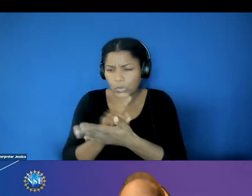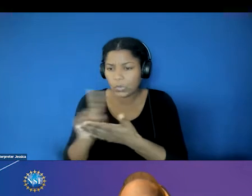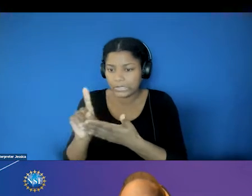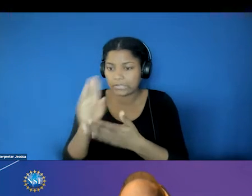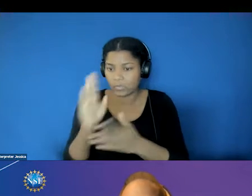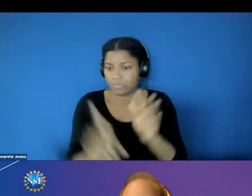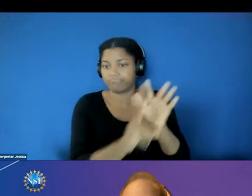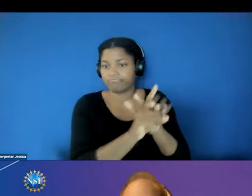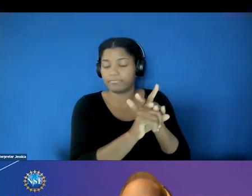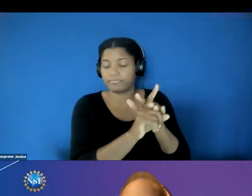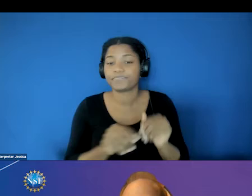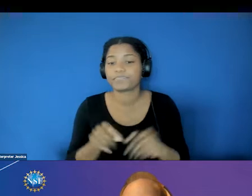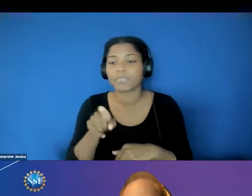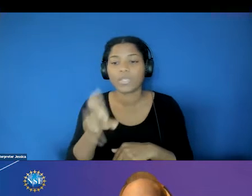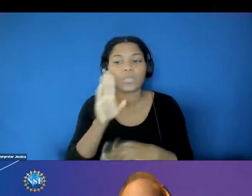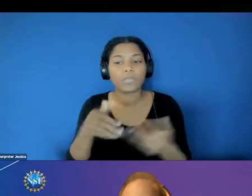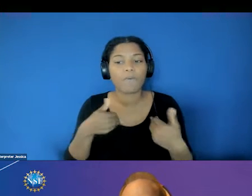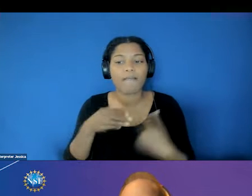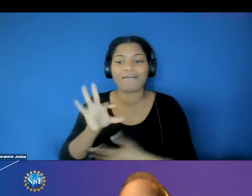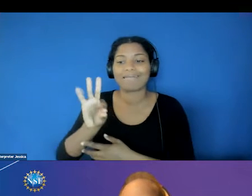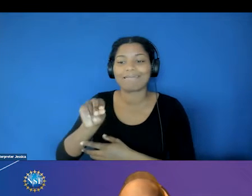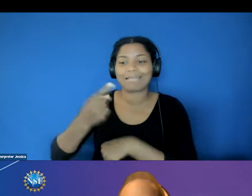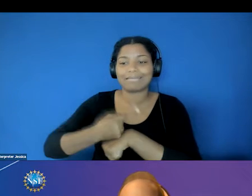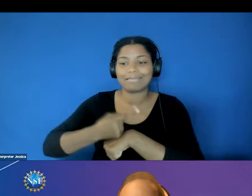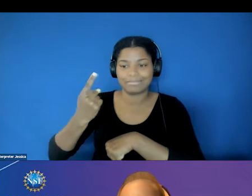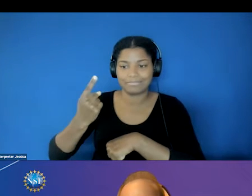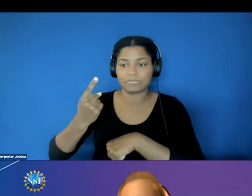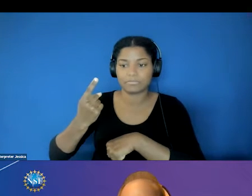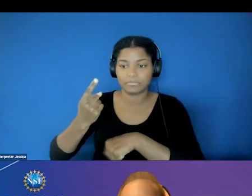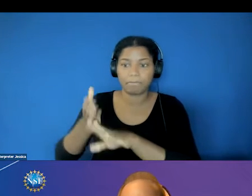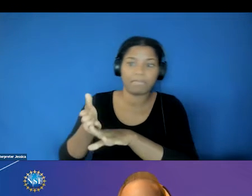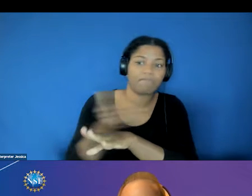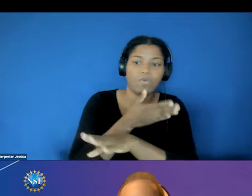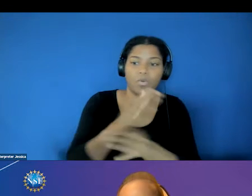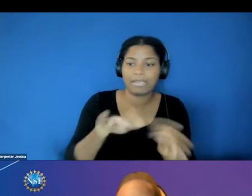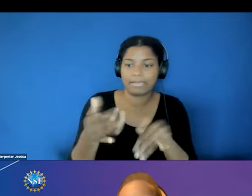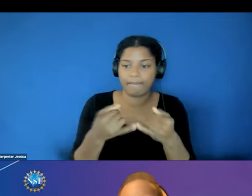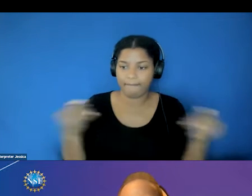you will have at least 90 days before the submission deadline to submit your proposal.